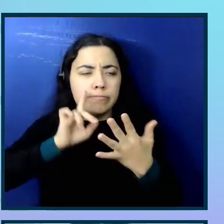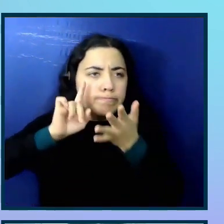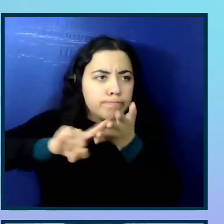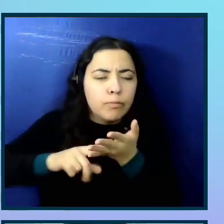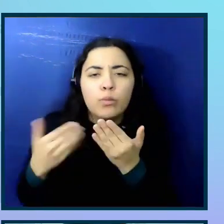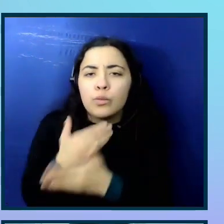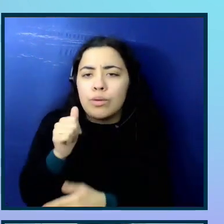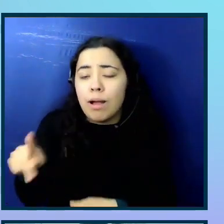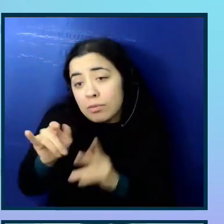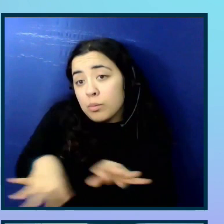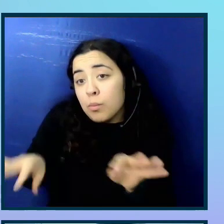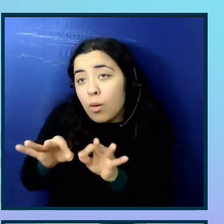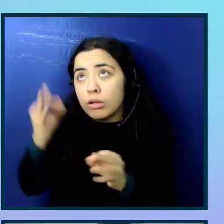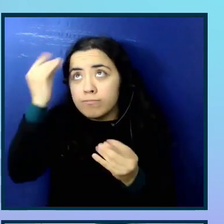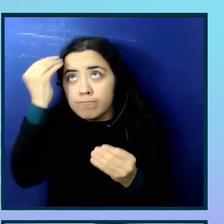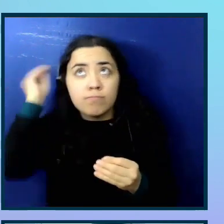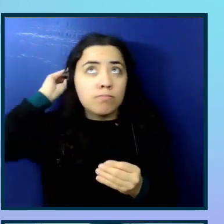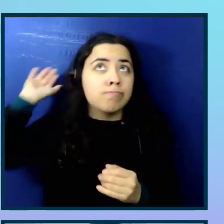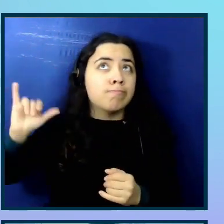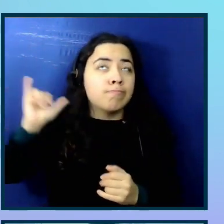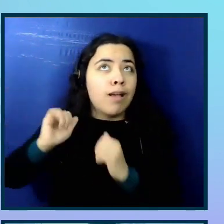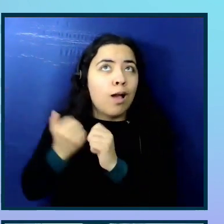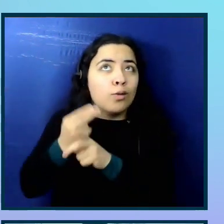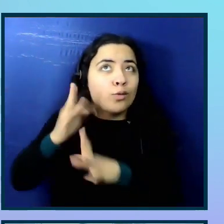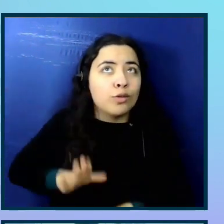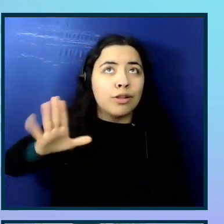really important to get a sense of how our users explore